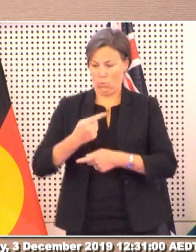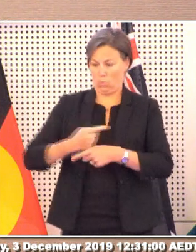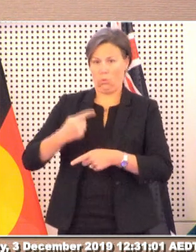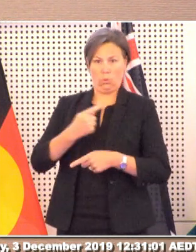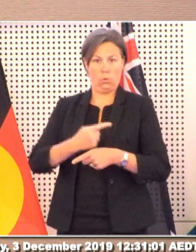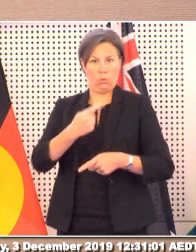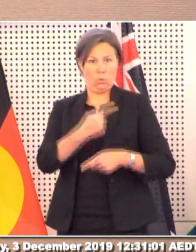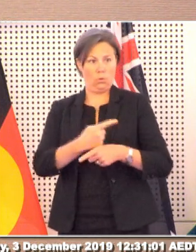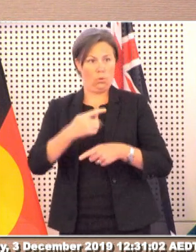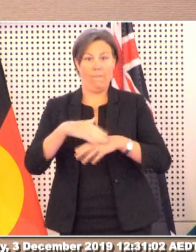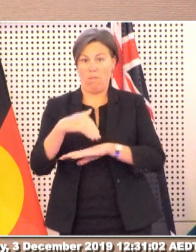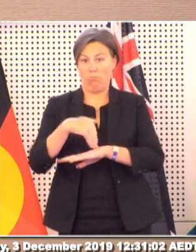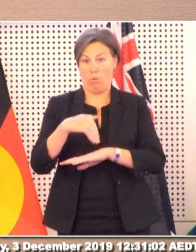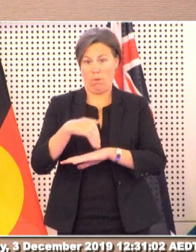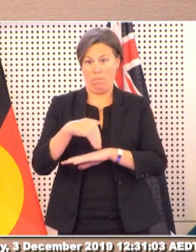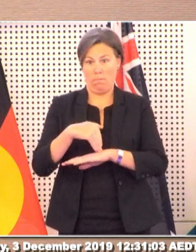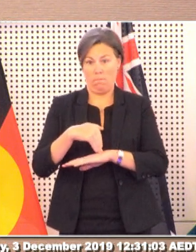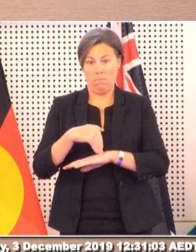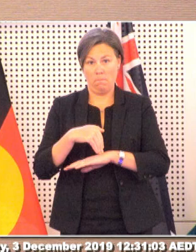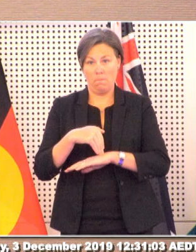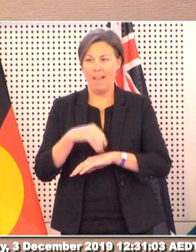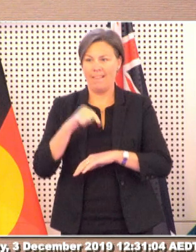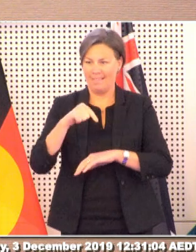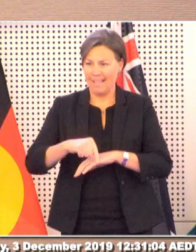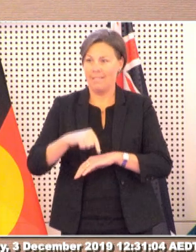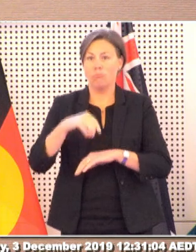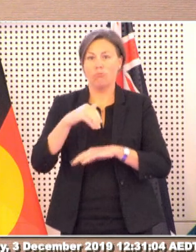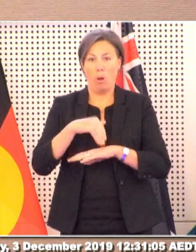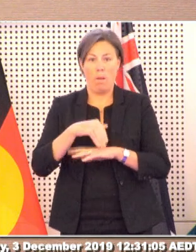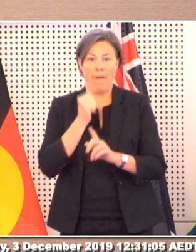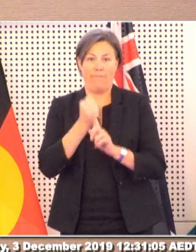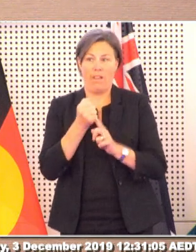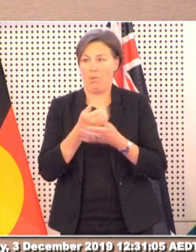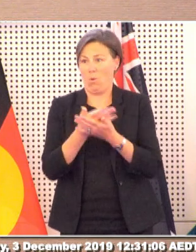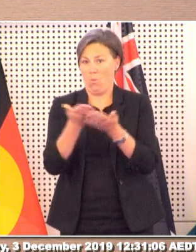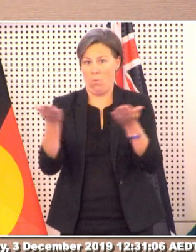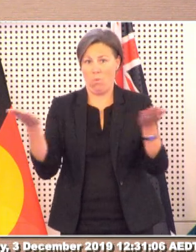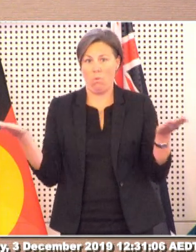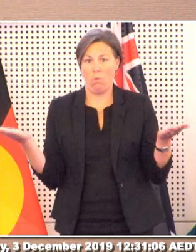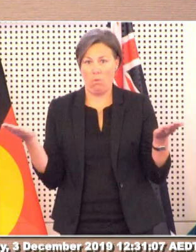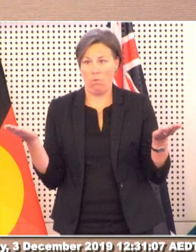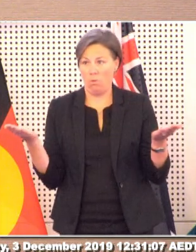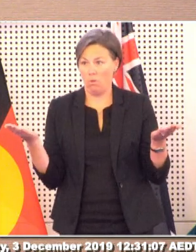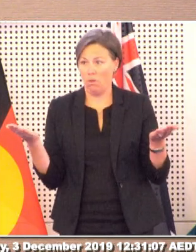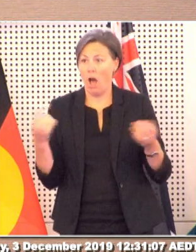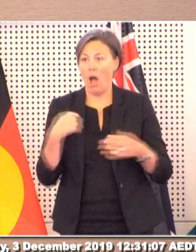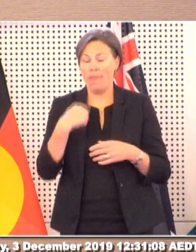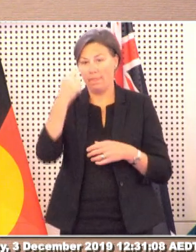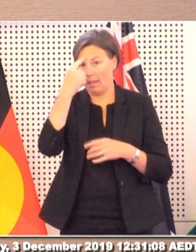And this is a community problem. And I think the reach of the Royal Commission is very important in raising the